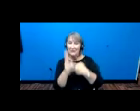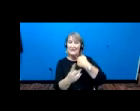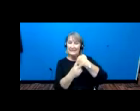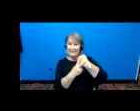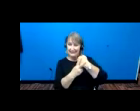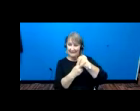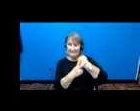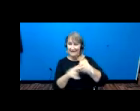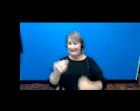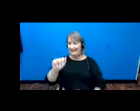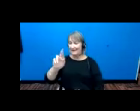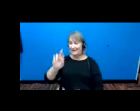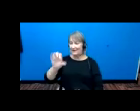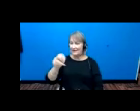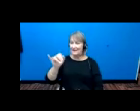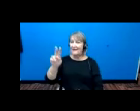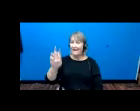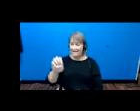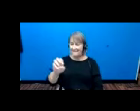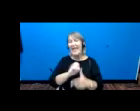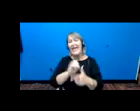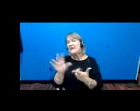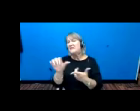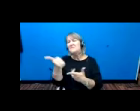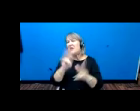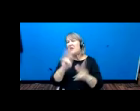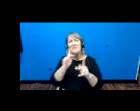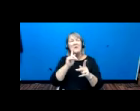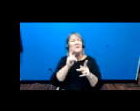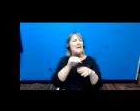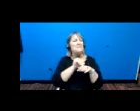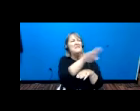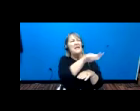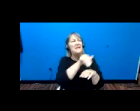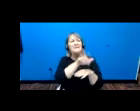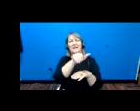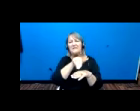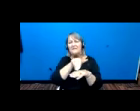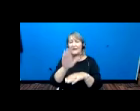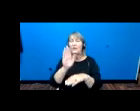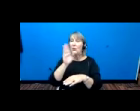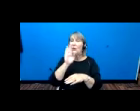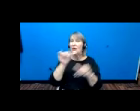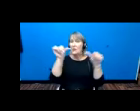but also just sent out to folks that need it. Also, we'll have a link posted at the end